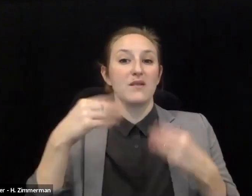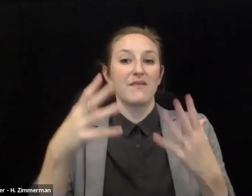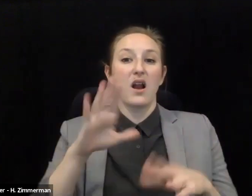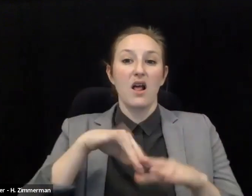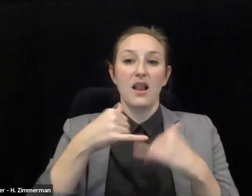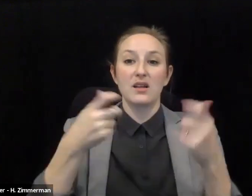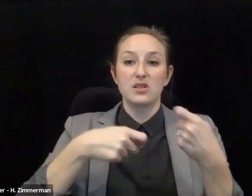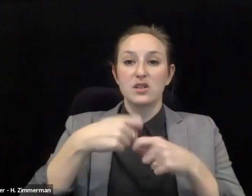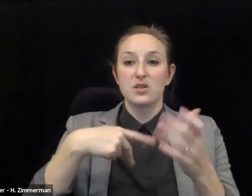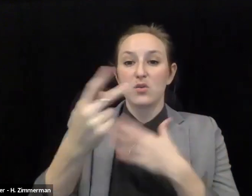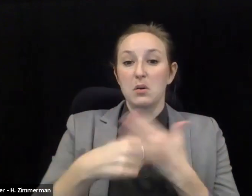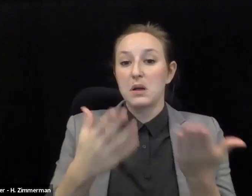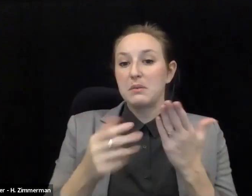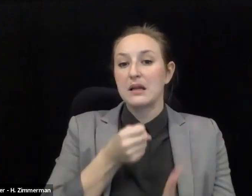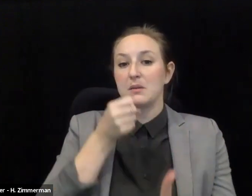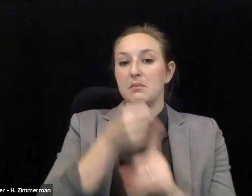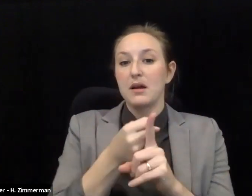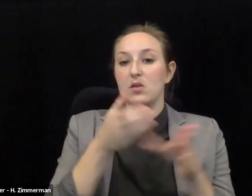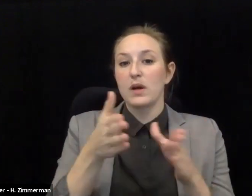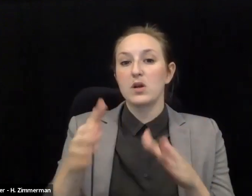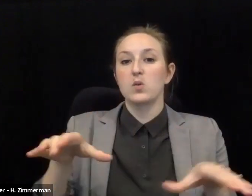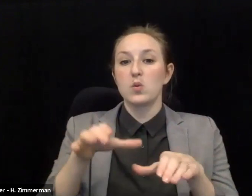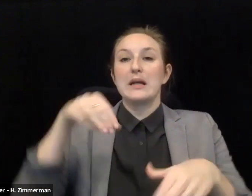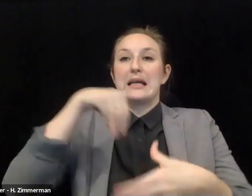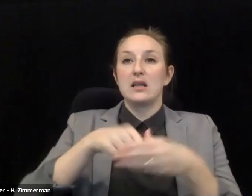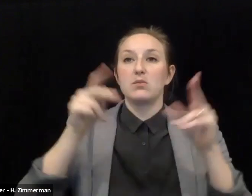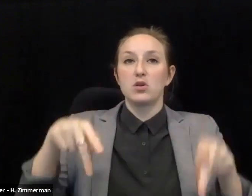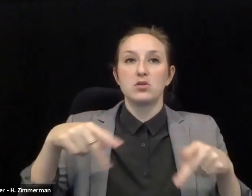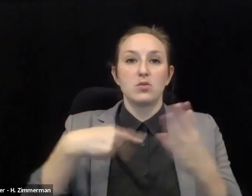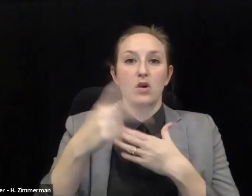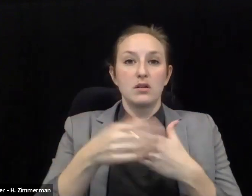programs may impact the way that you do in person programs in the future?